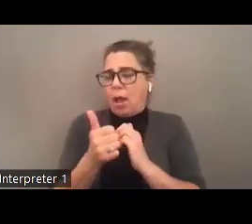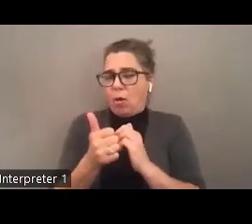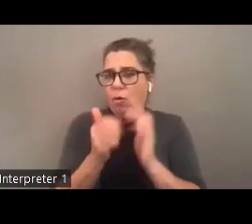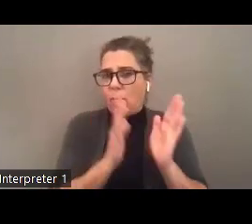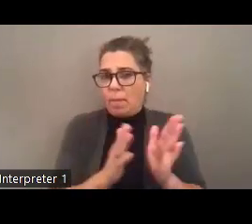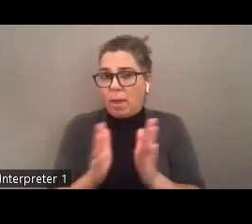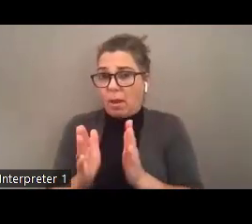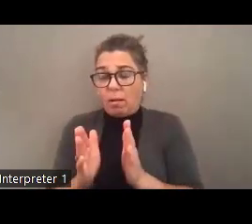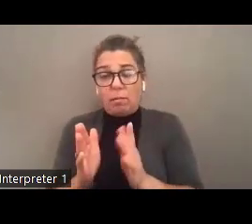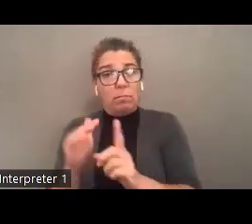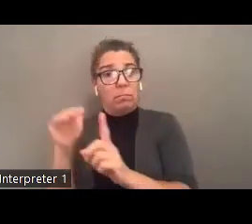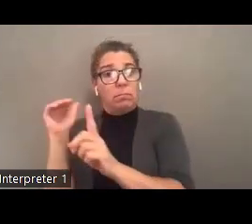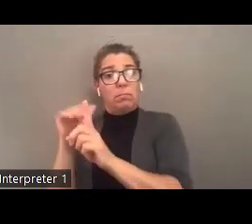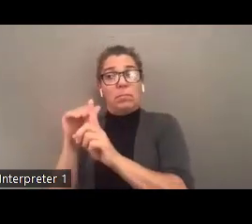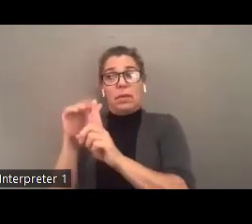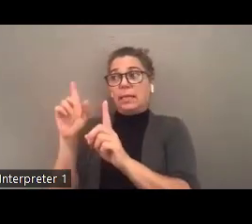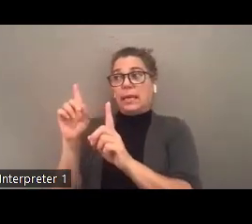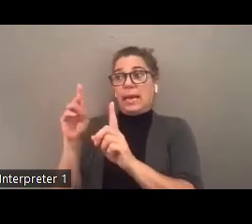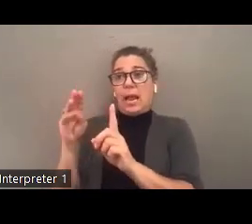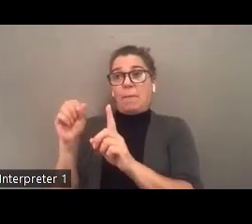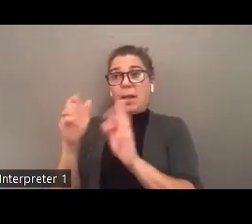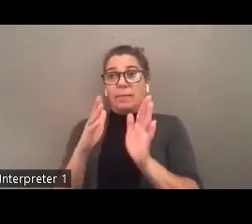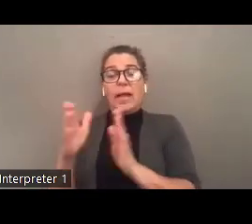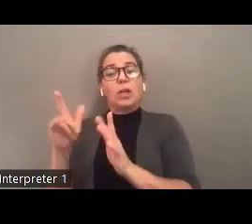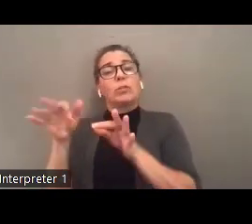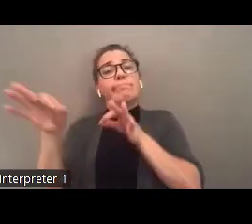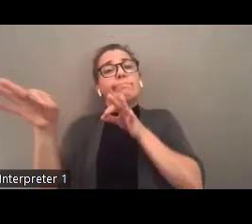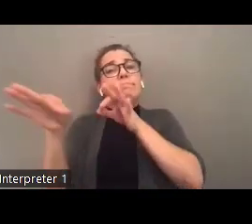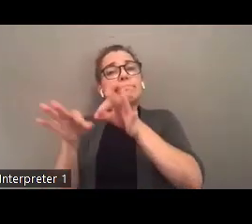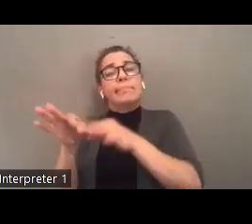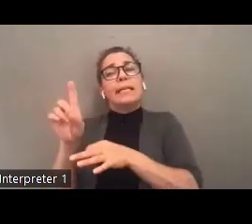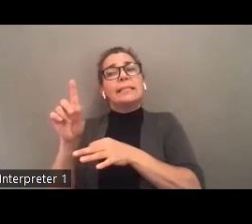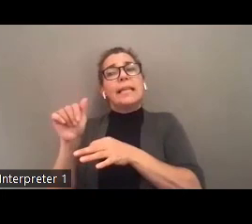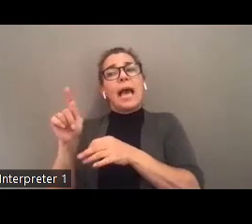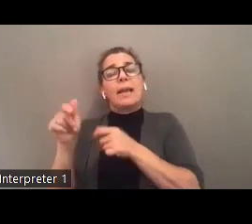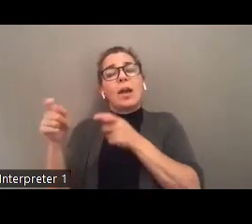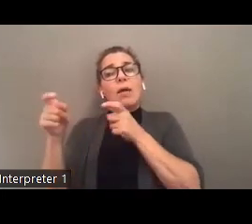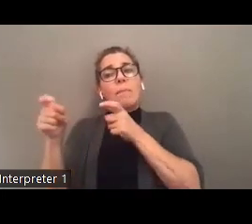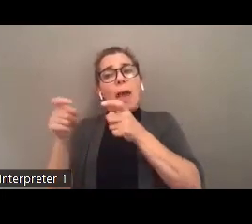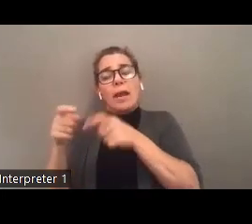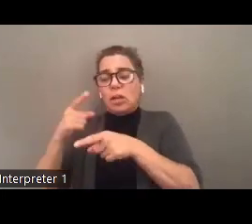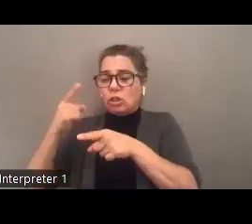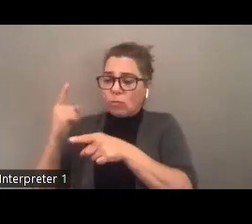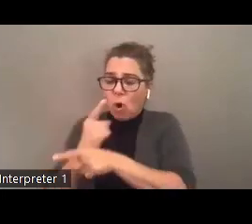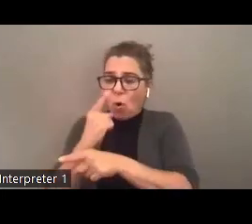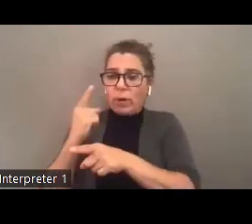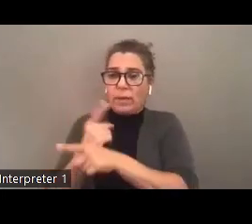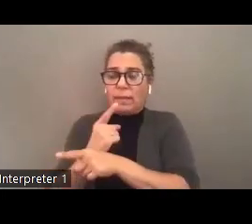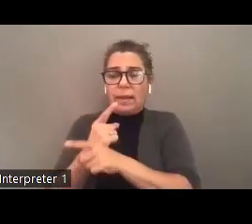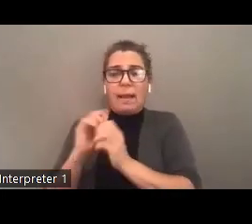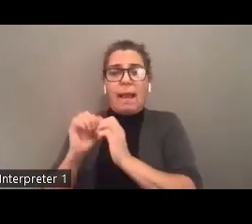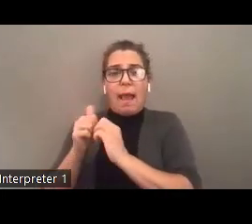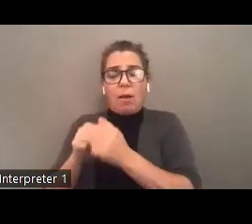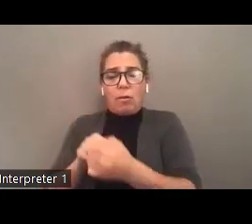As a reminder, DMS plans should describe how the data will be managed and appropriately shared by addressing six key elements.